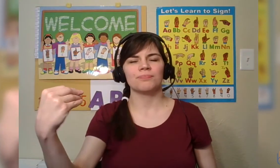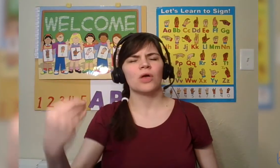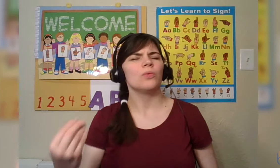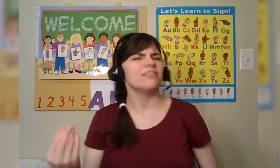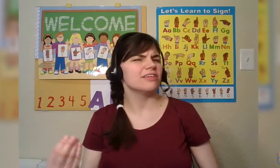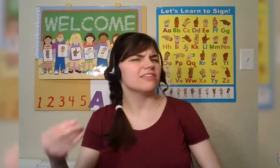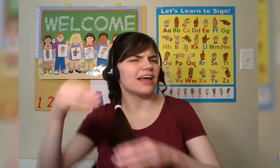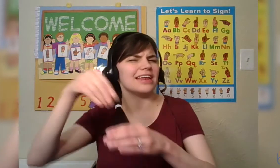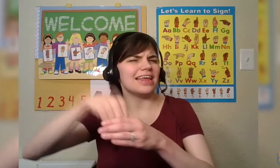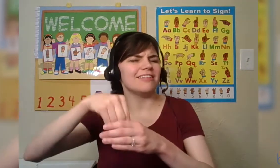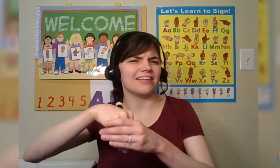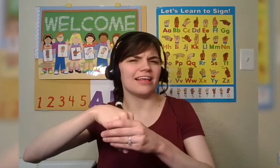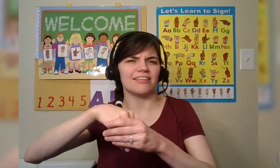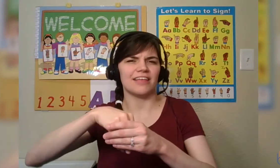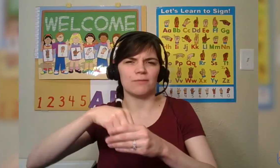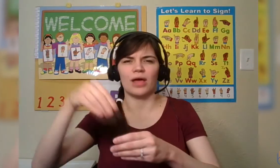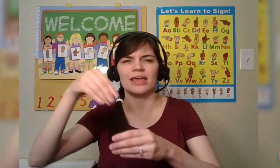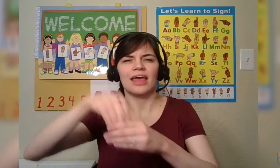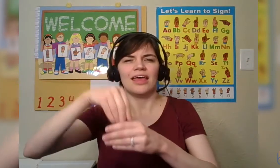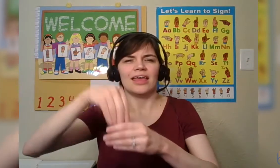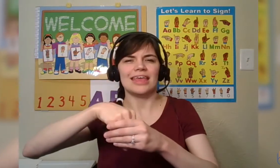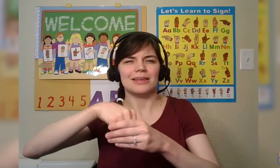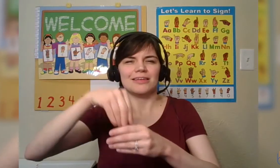We still sign inside the same way. In. In.